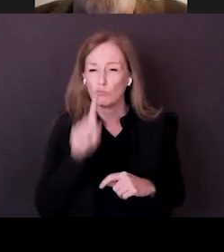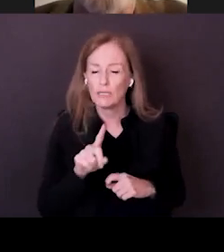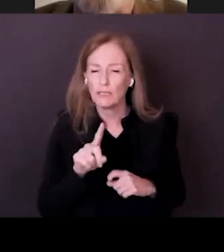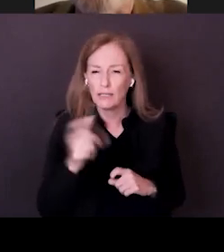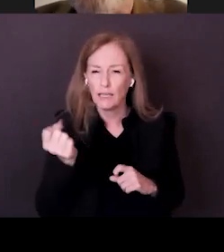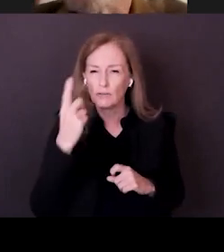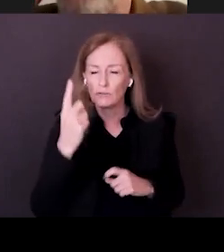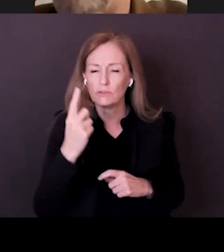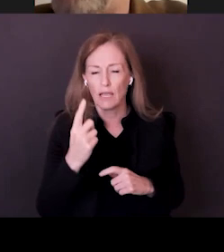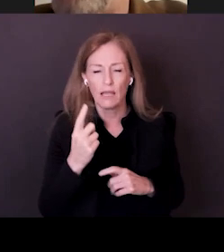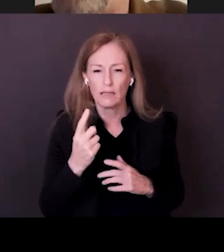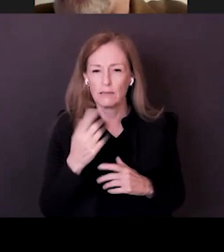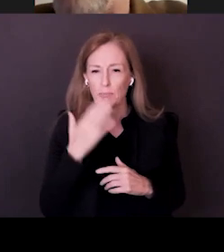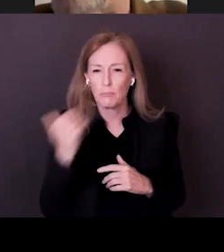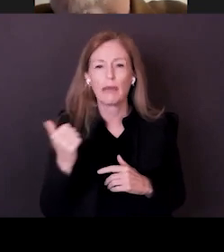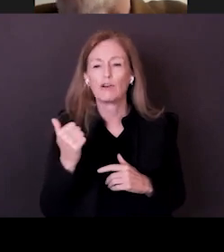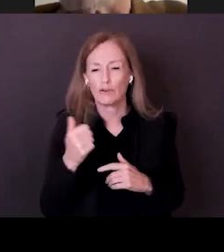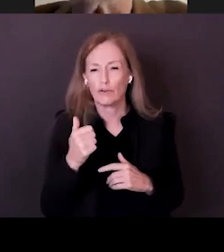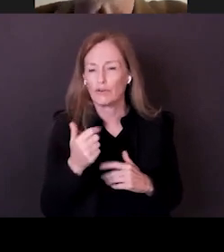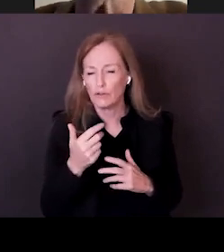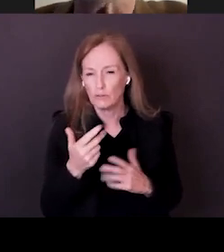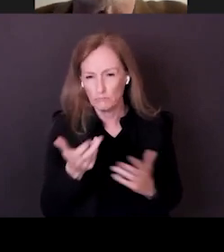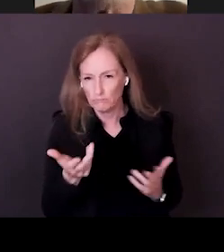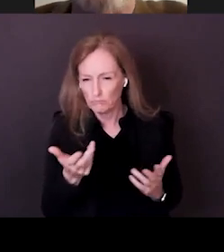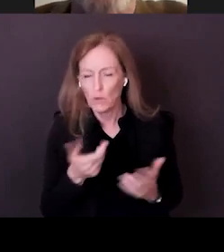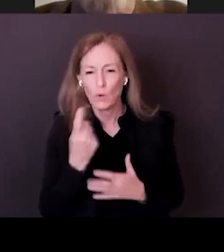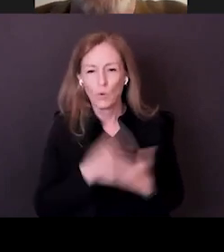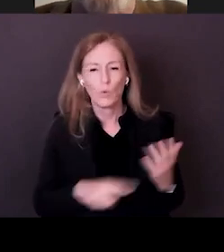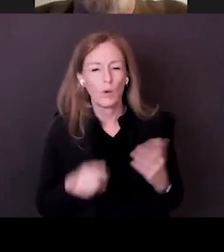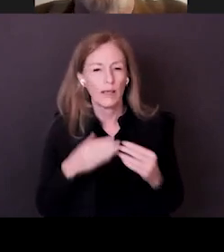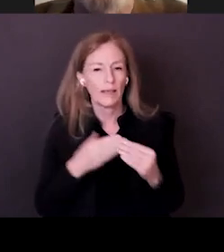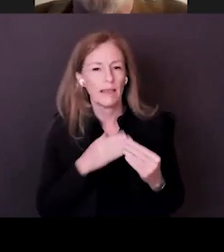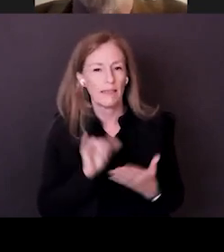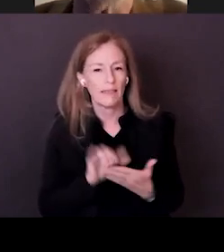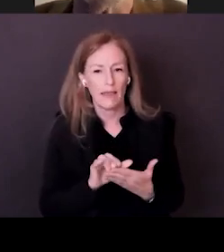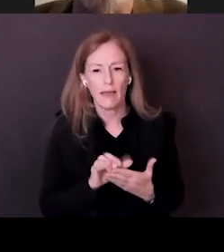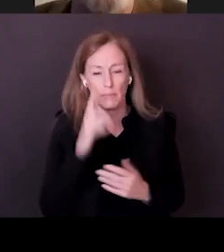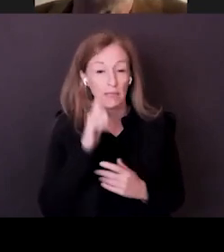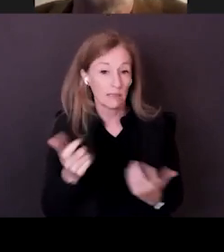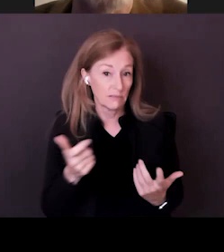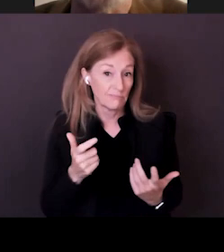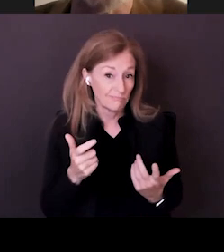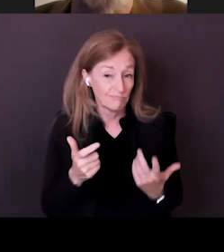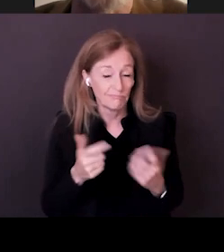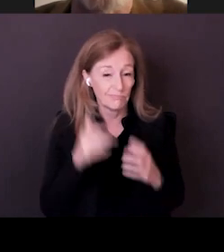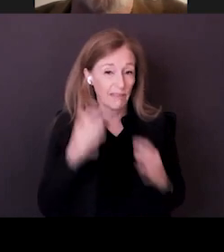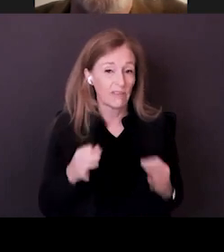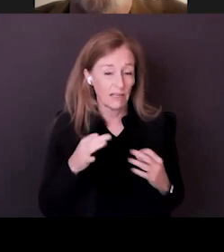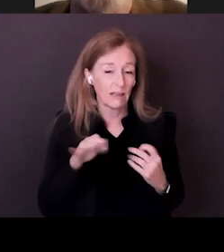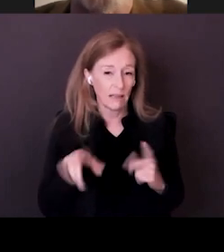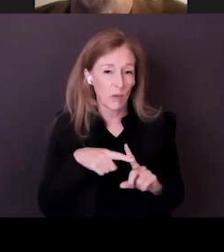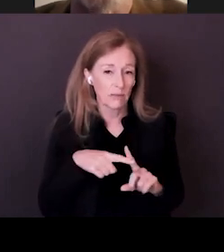THAT WAS CERTAINLY A POSITIVE SIGN. WHAT POSSIBILITY COULD BE THE